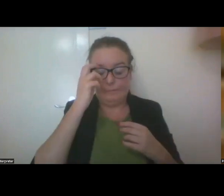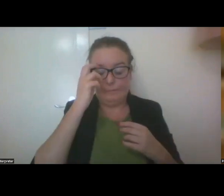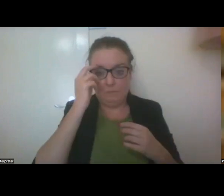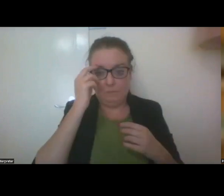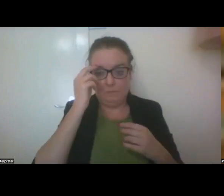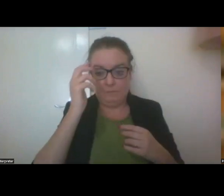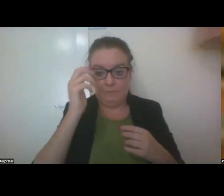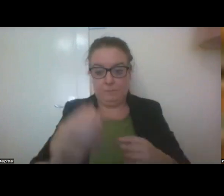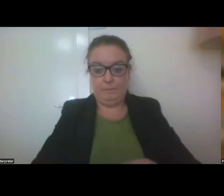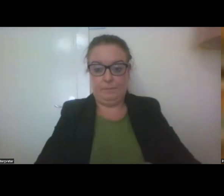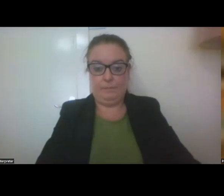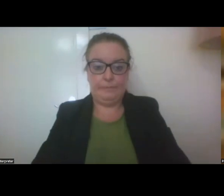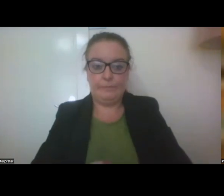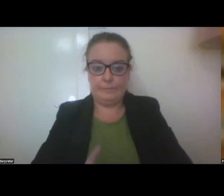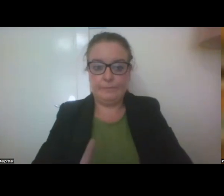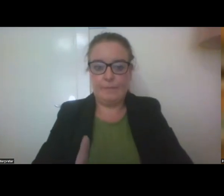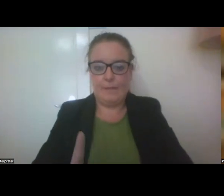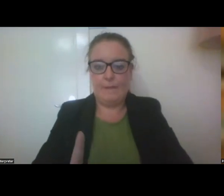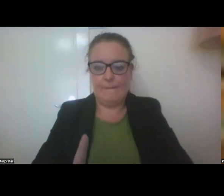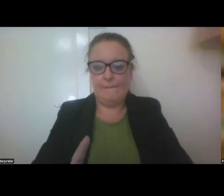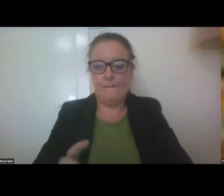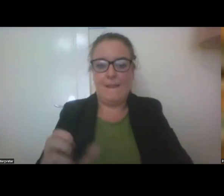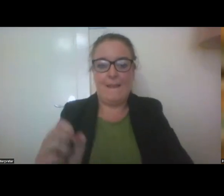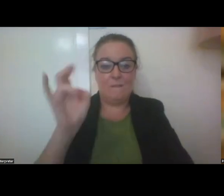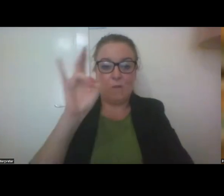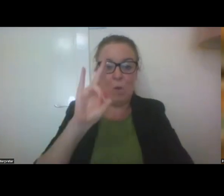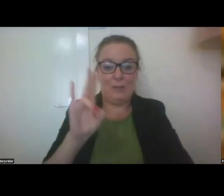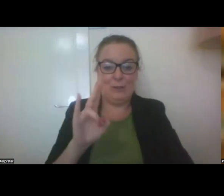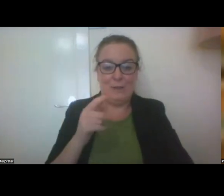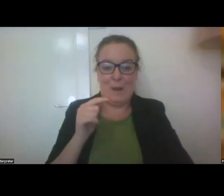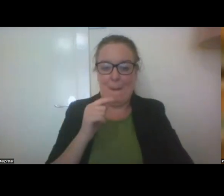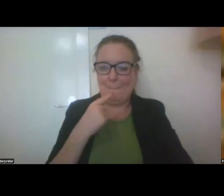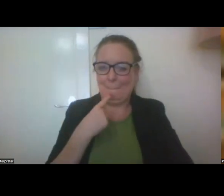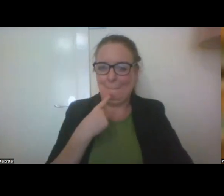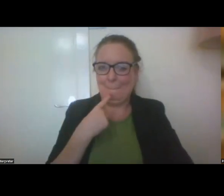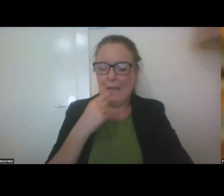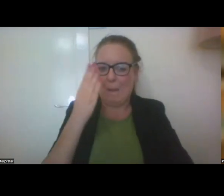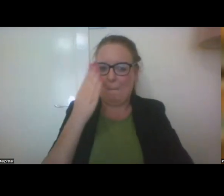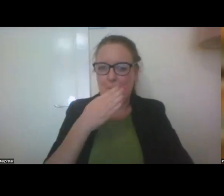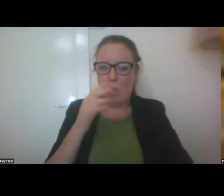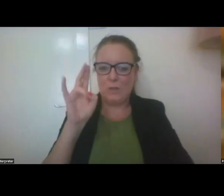PÁDRAIG: Can I ask a question, actually, a bold question? Let's talk about money, lads.